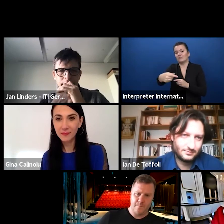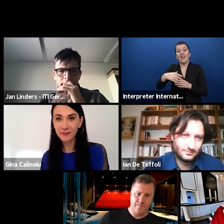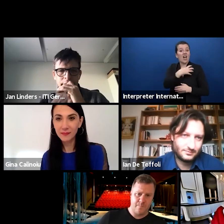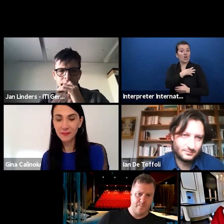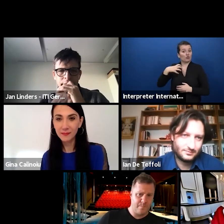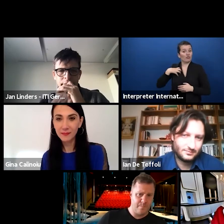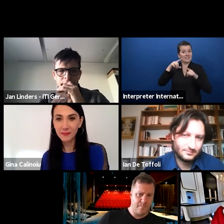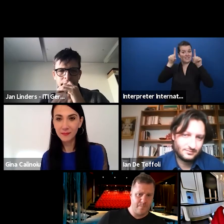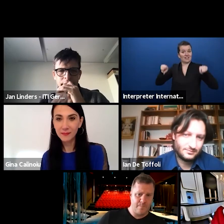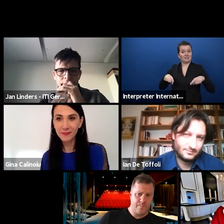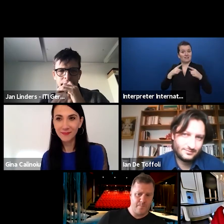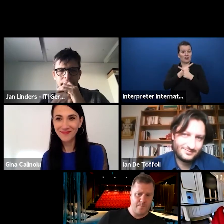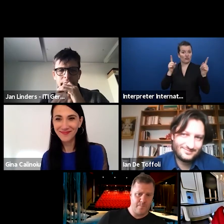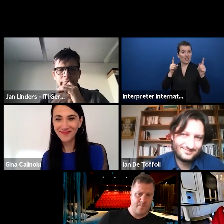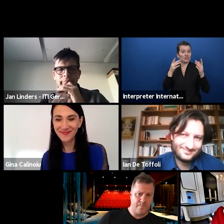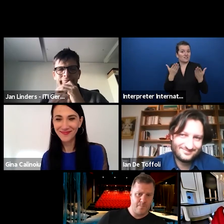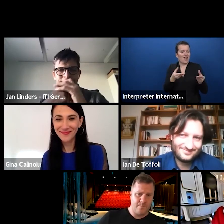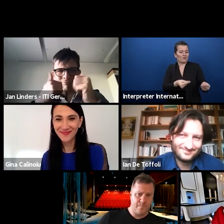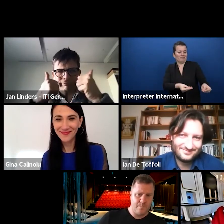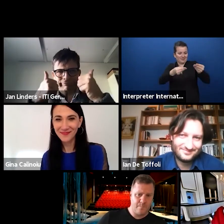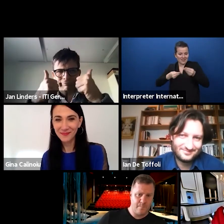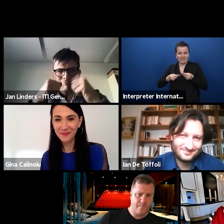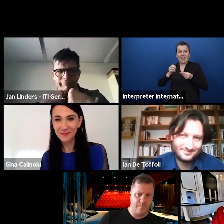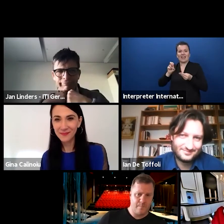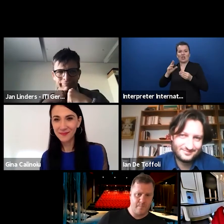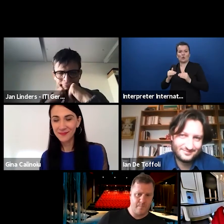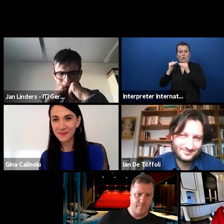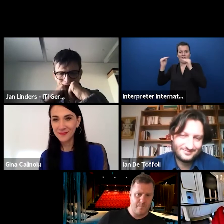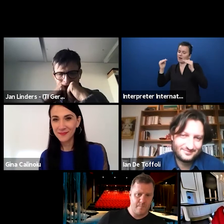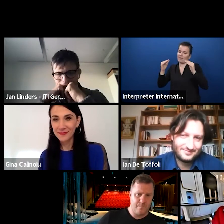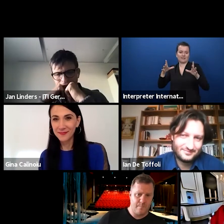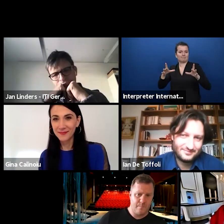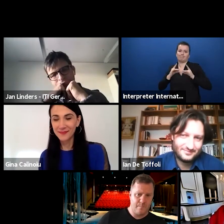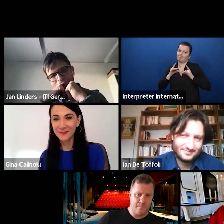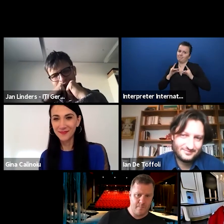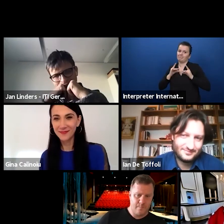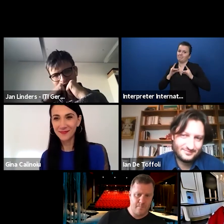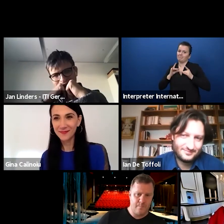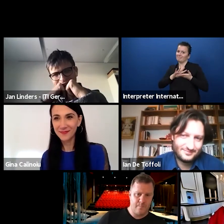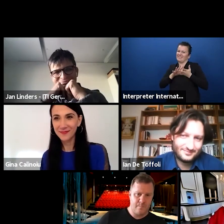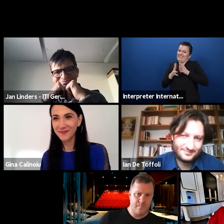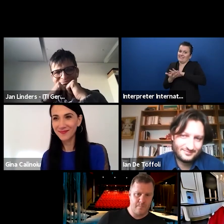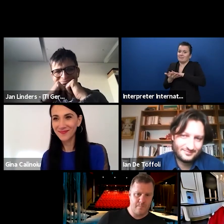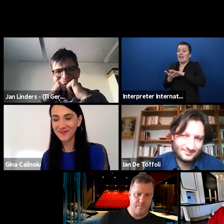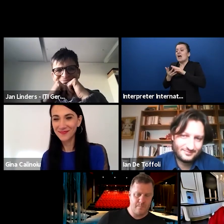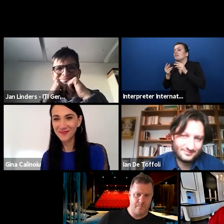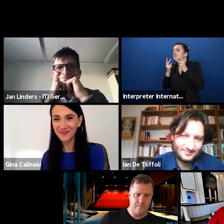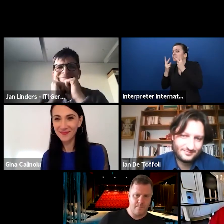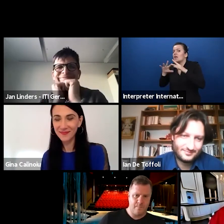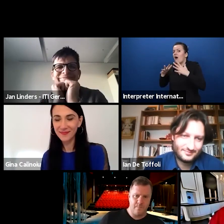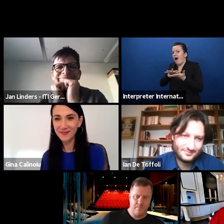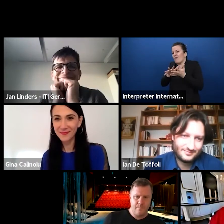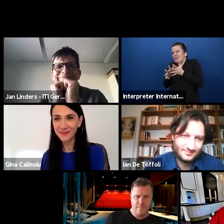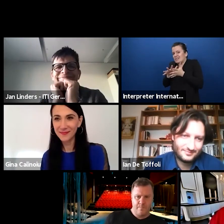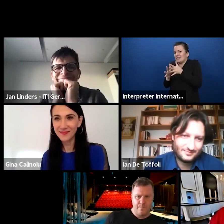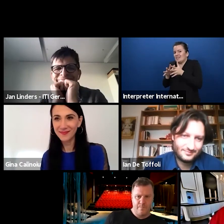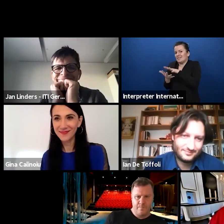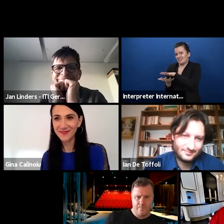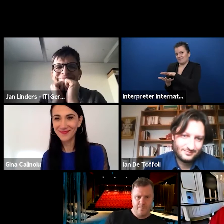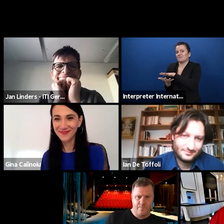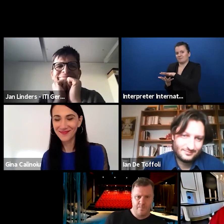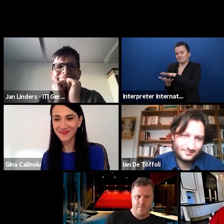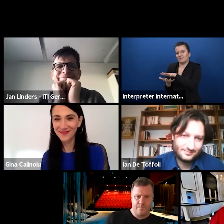our homework at the European level and we will now have to see how we can really fulfill all the